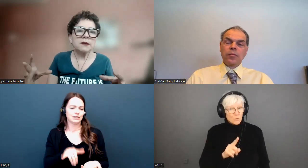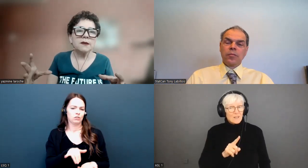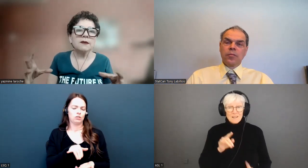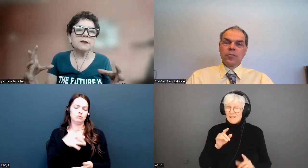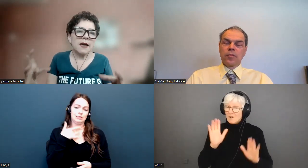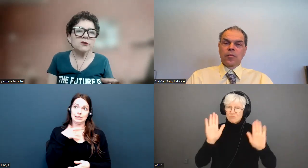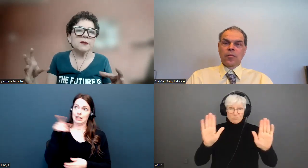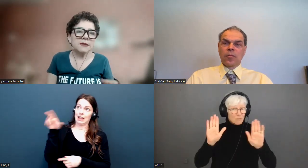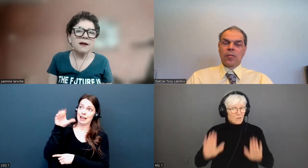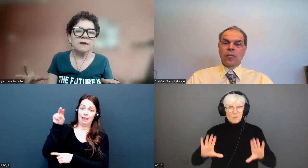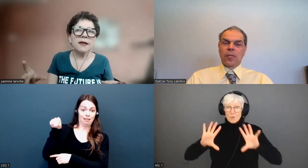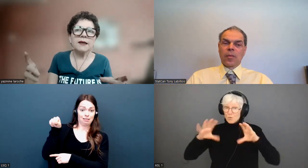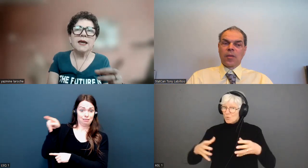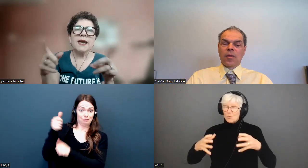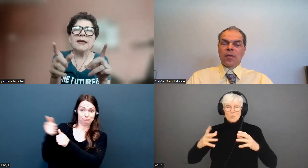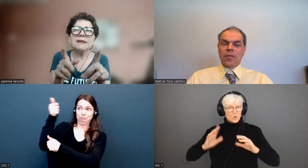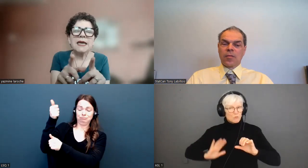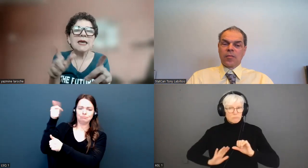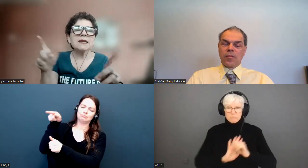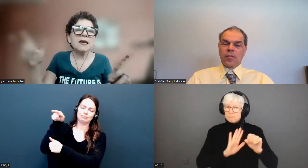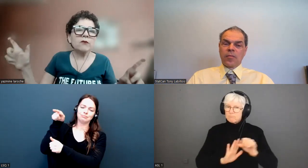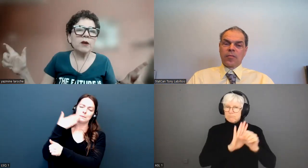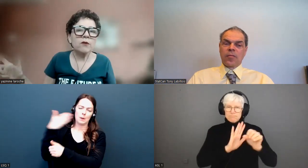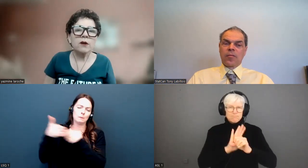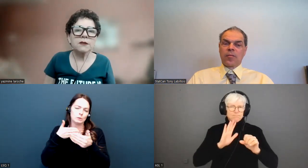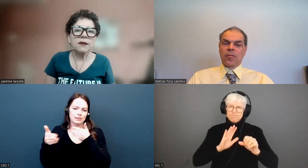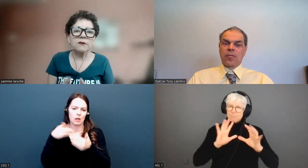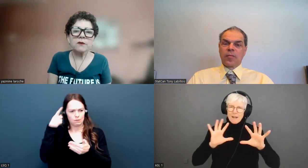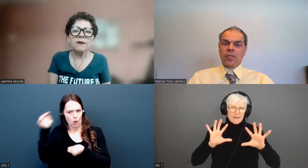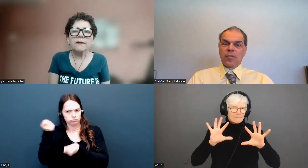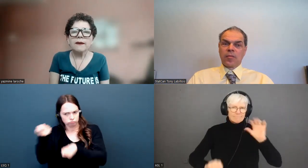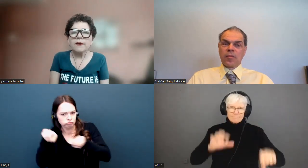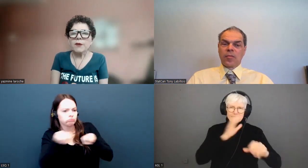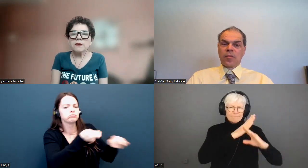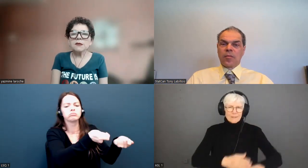position to actually tackle that and take that right across the country I think the